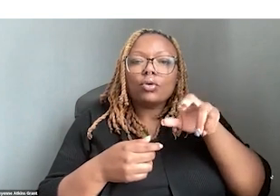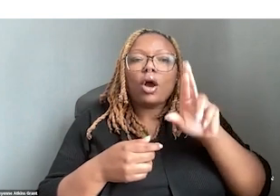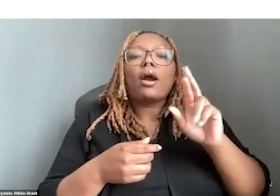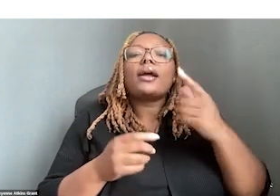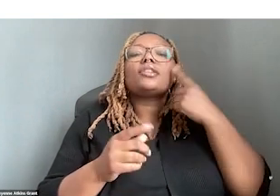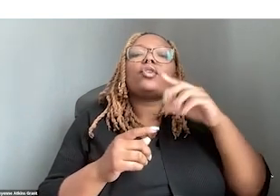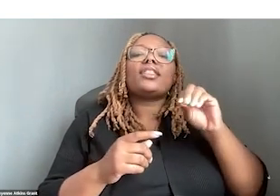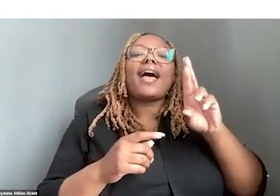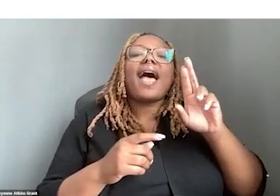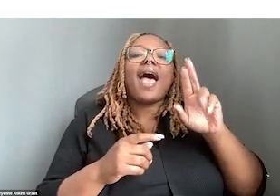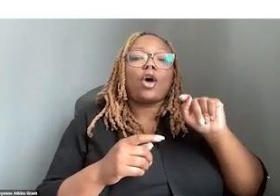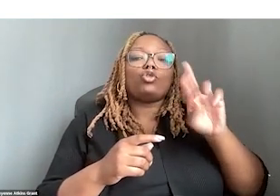That's the QR code for it.